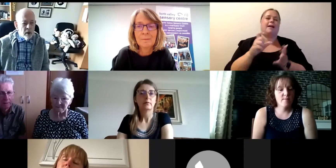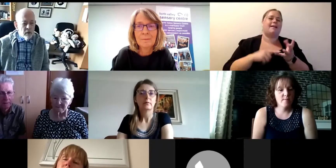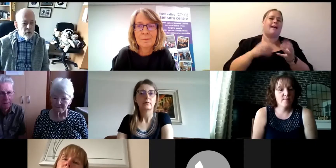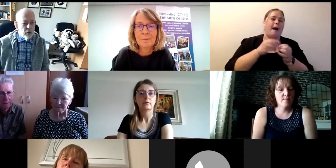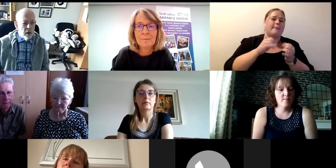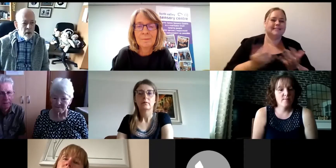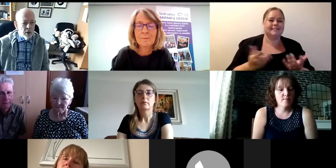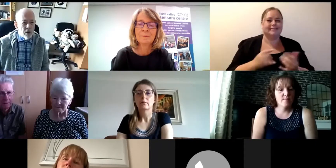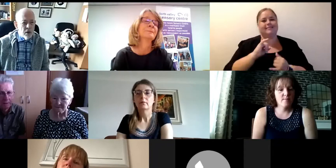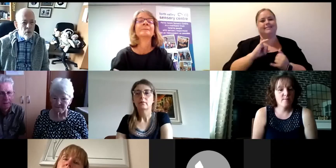camera) a few times at schools as